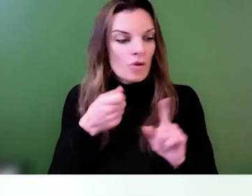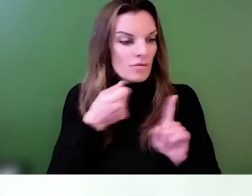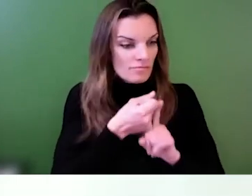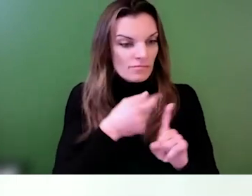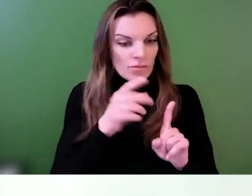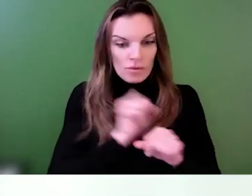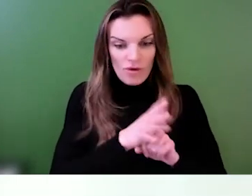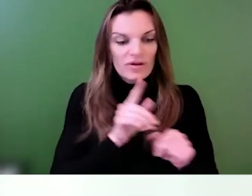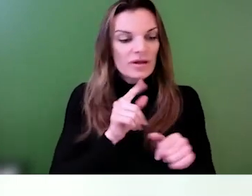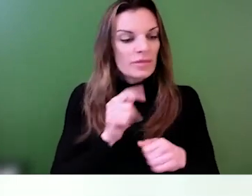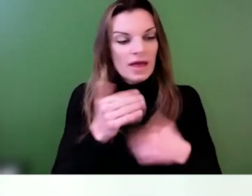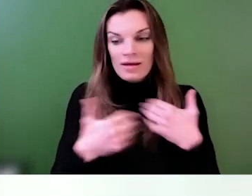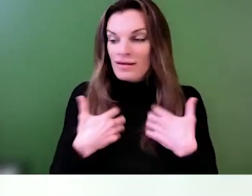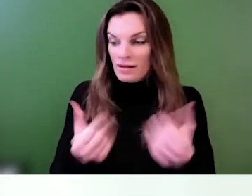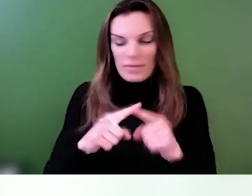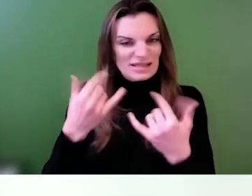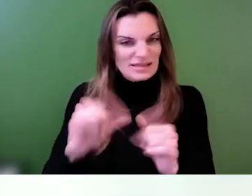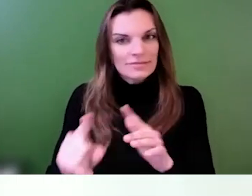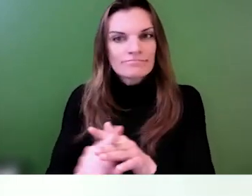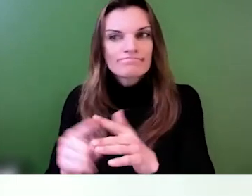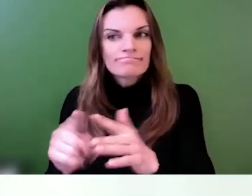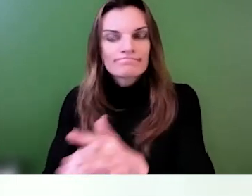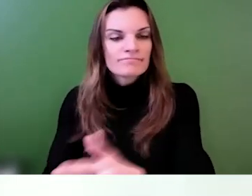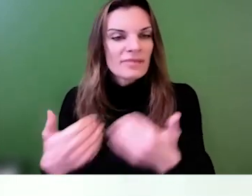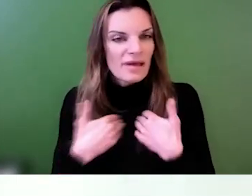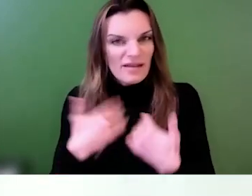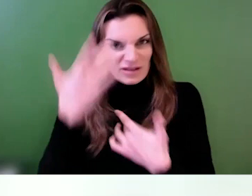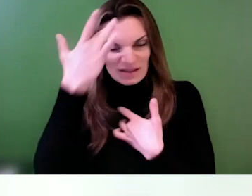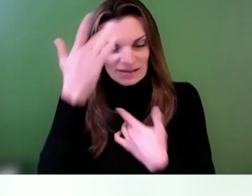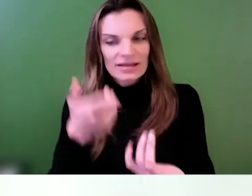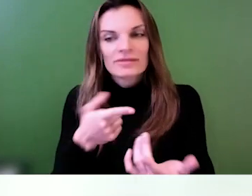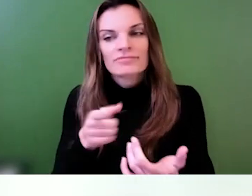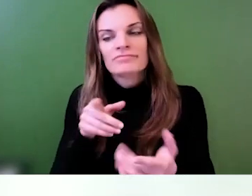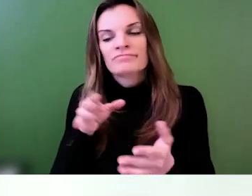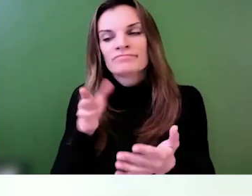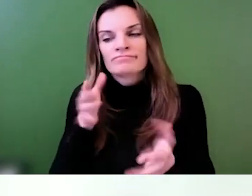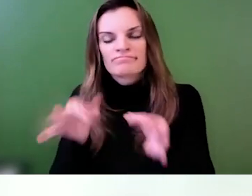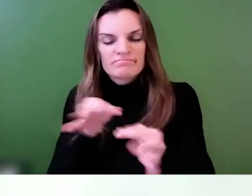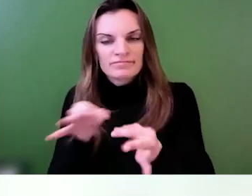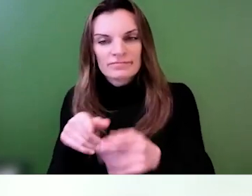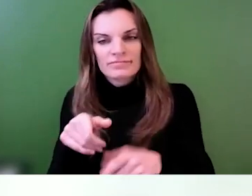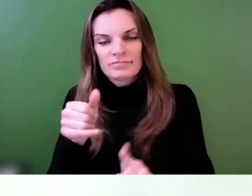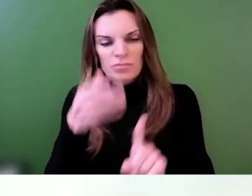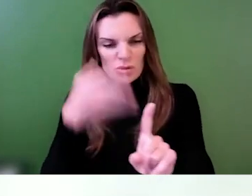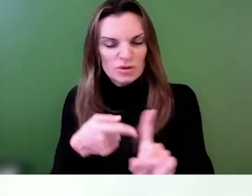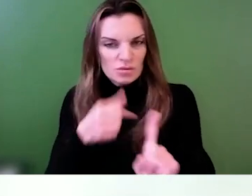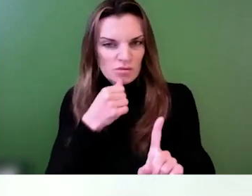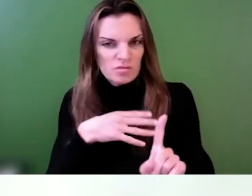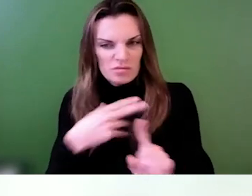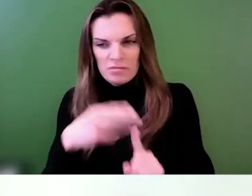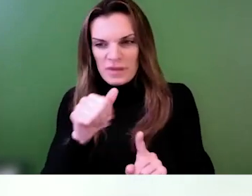So, in this example our person's name is Amy, she is an